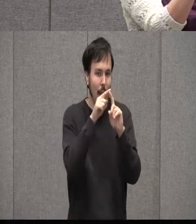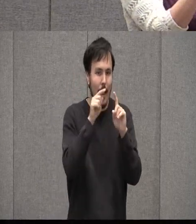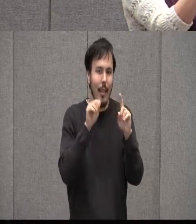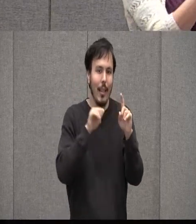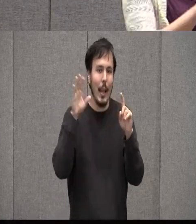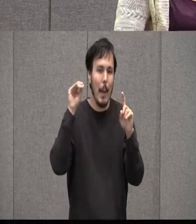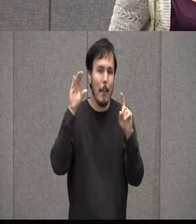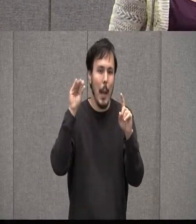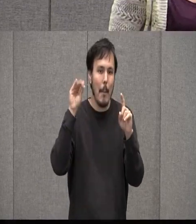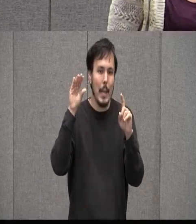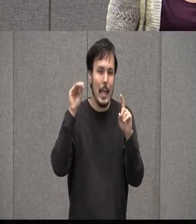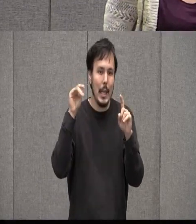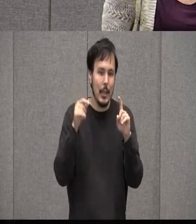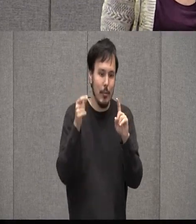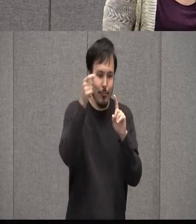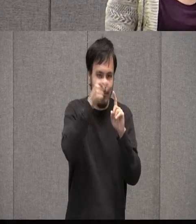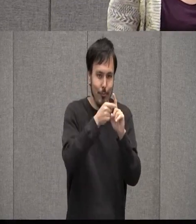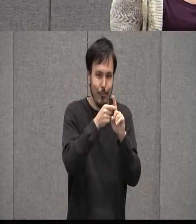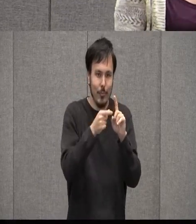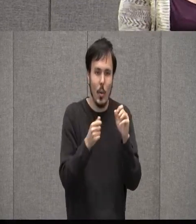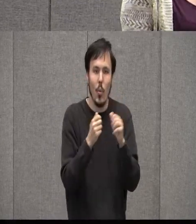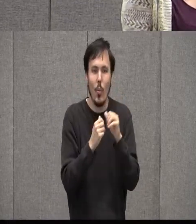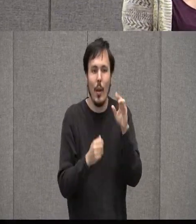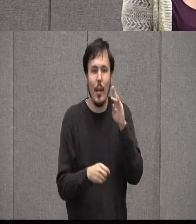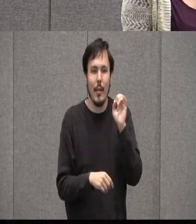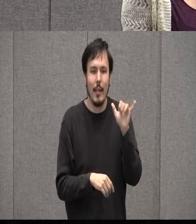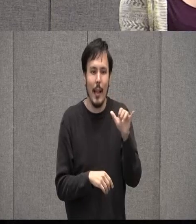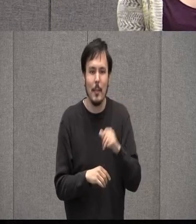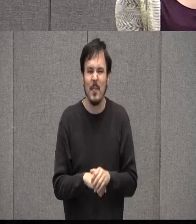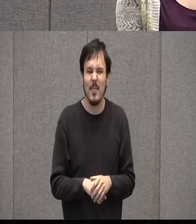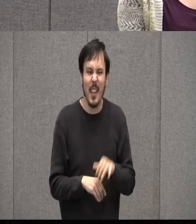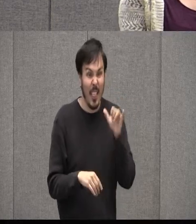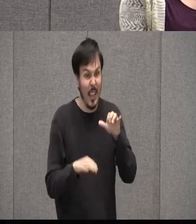there's all kinds of things you can do with this clay. That's what's great about art materials